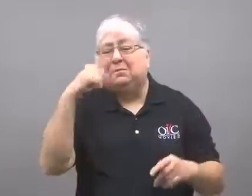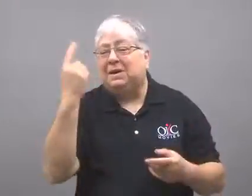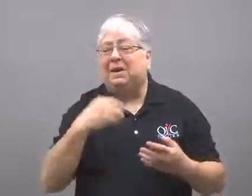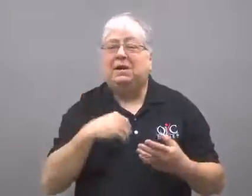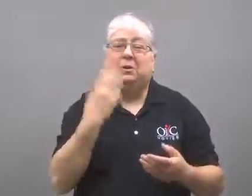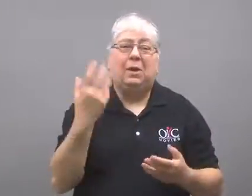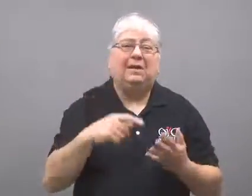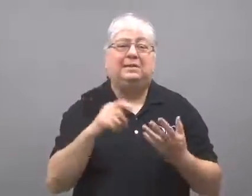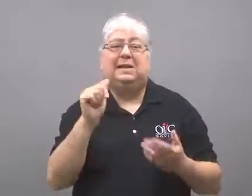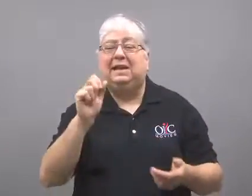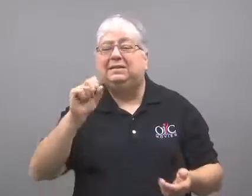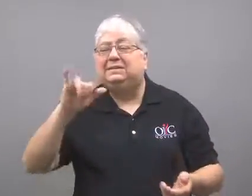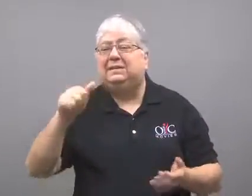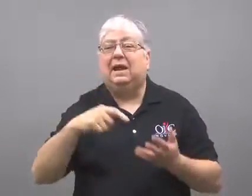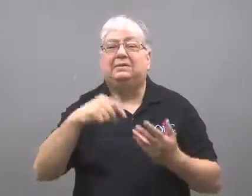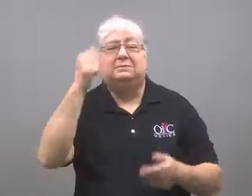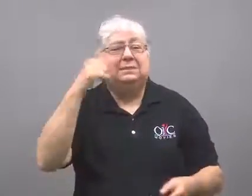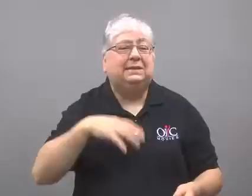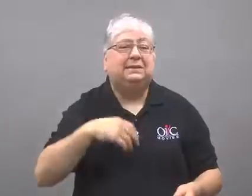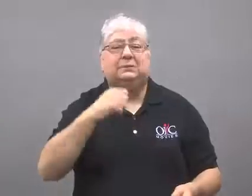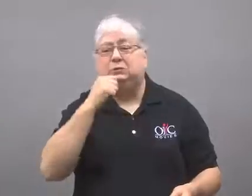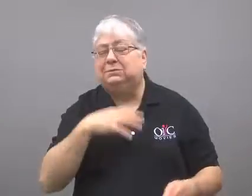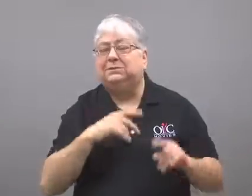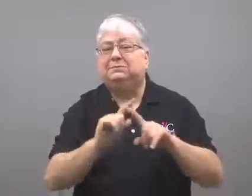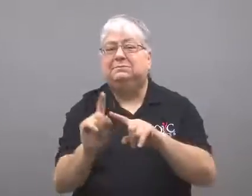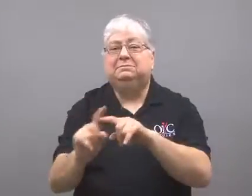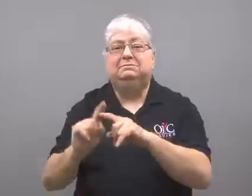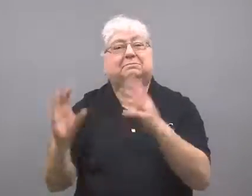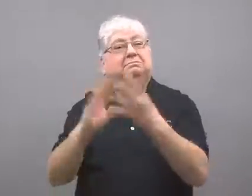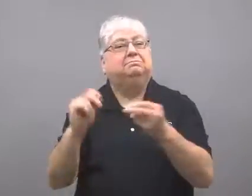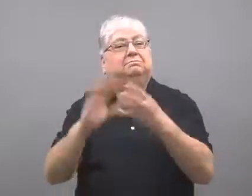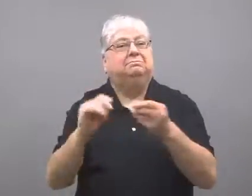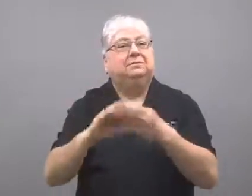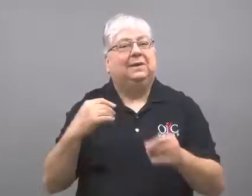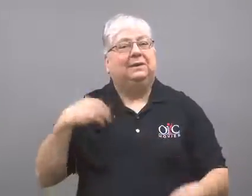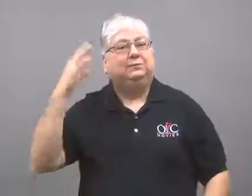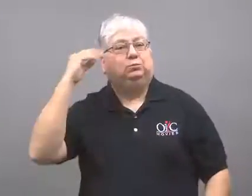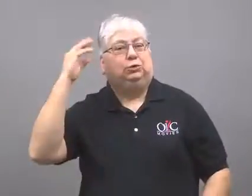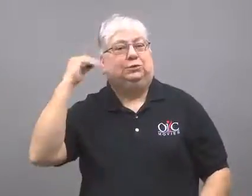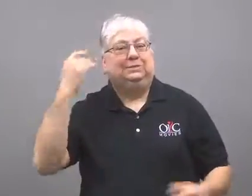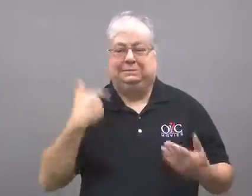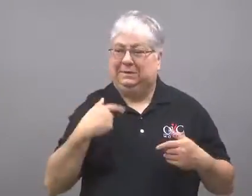Included were black, white, Asian, men, women and others.